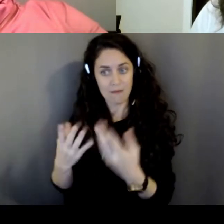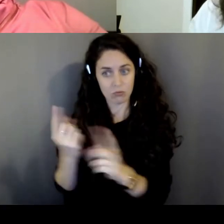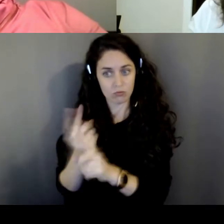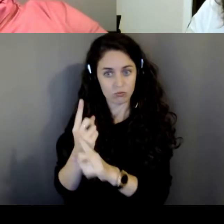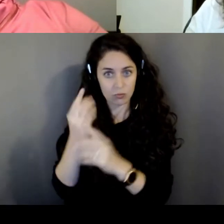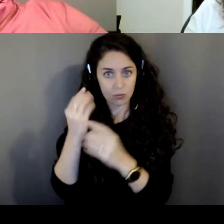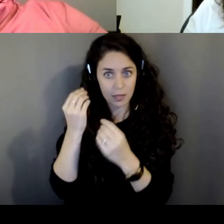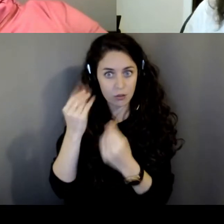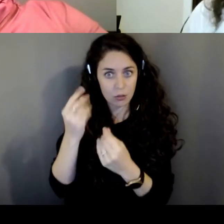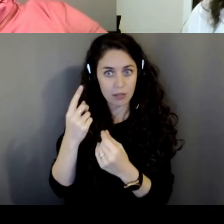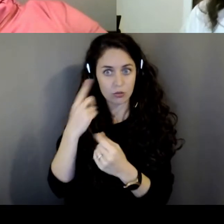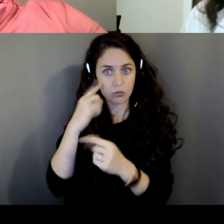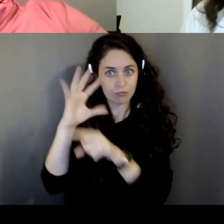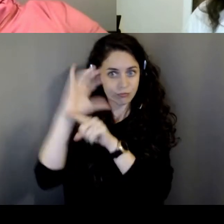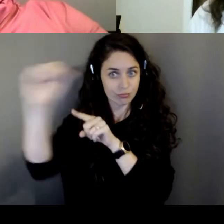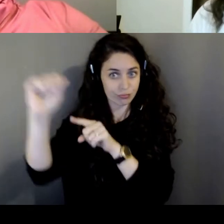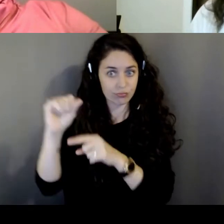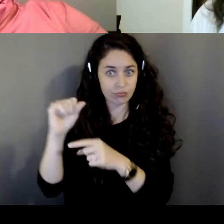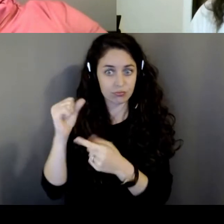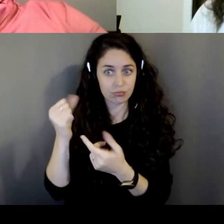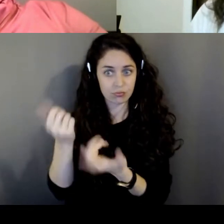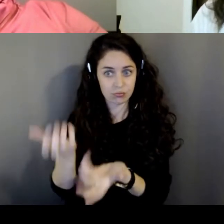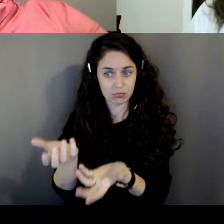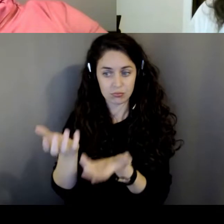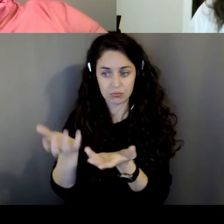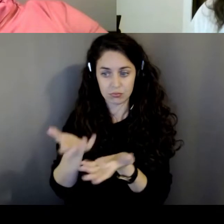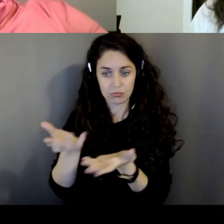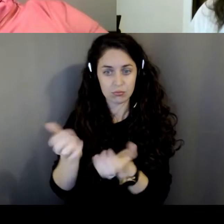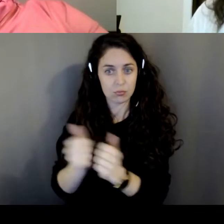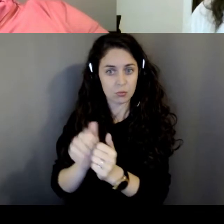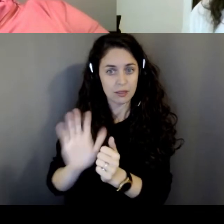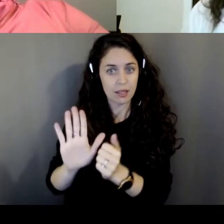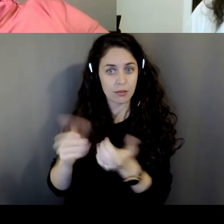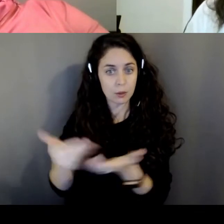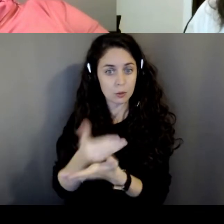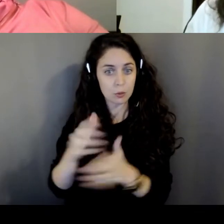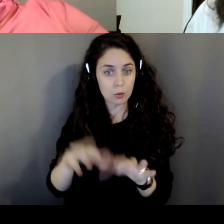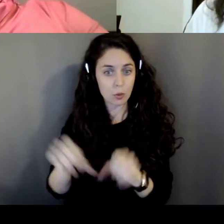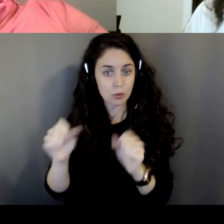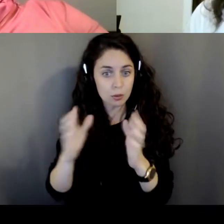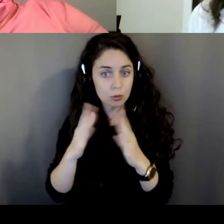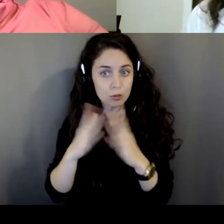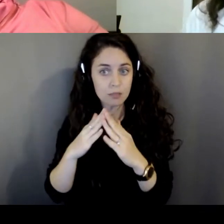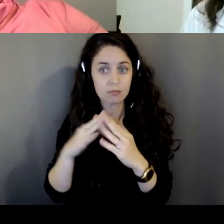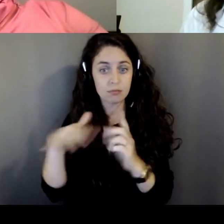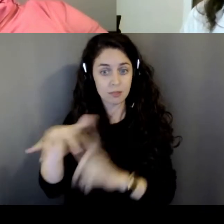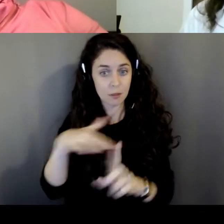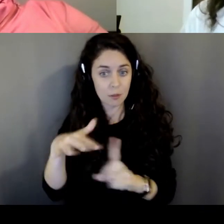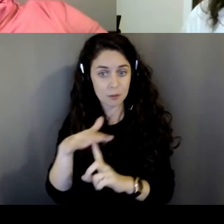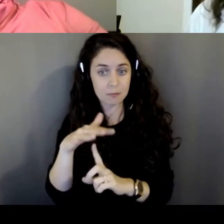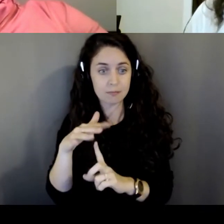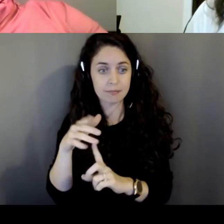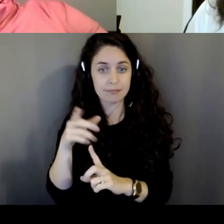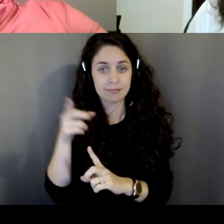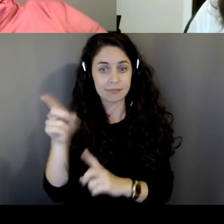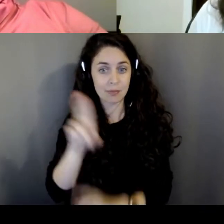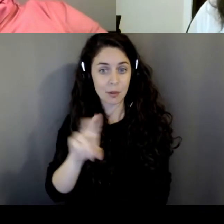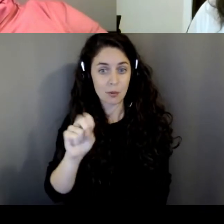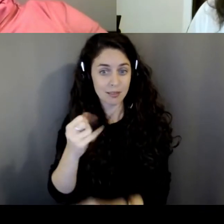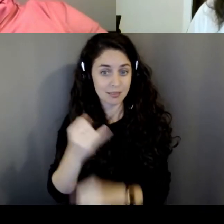thrive in their new host community and new host environment at the US institution. So we've